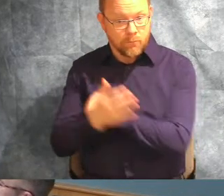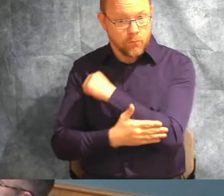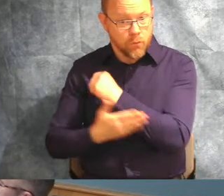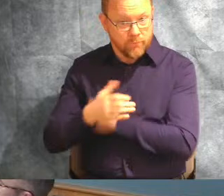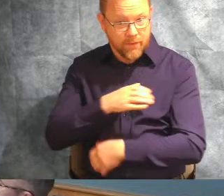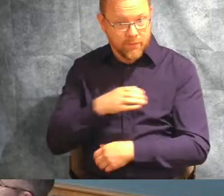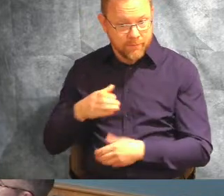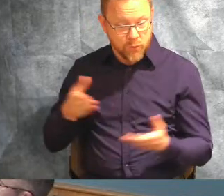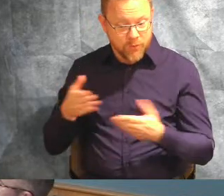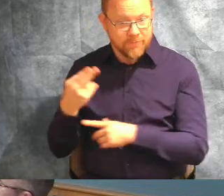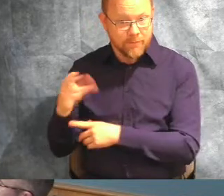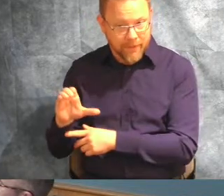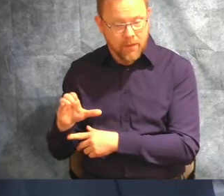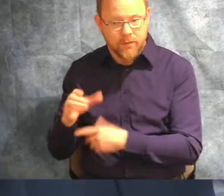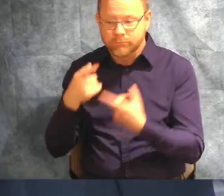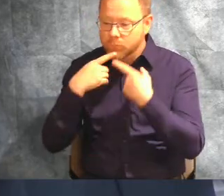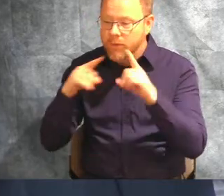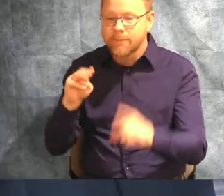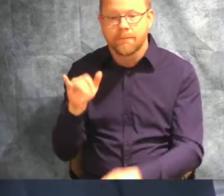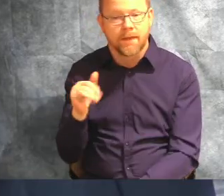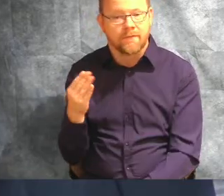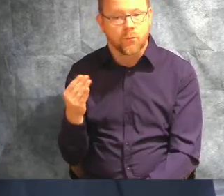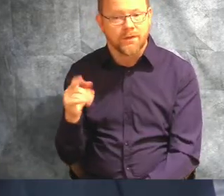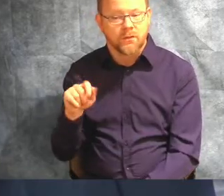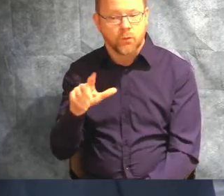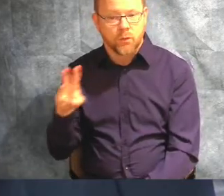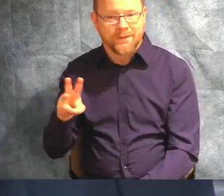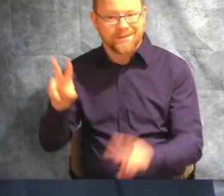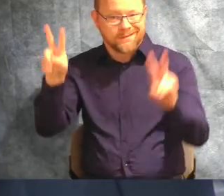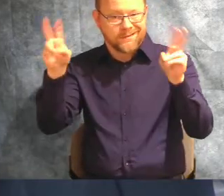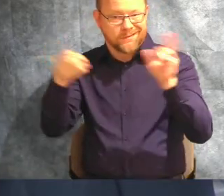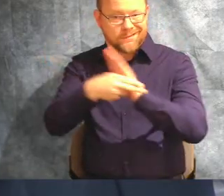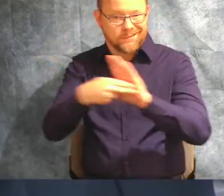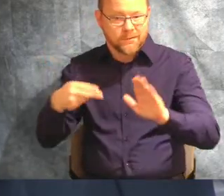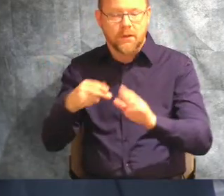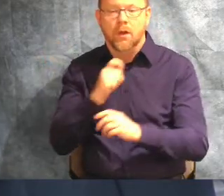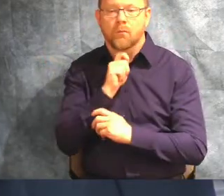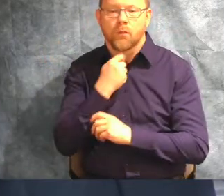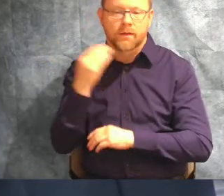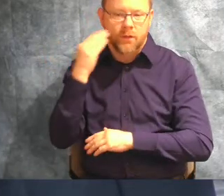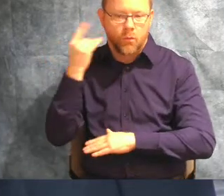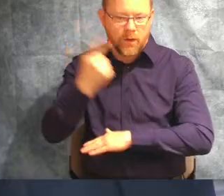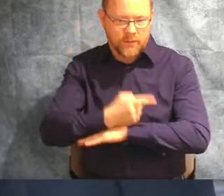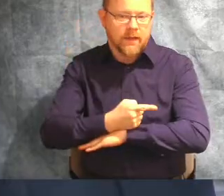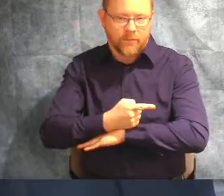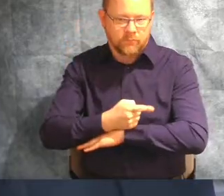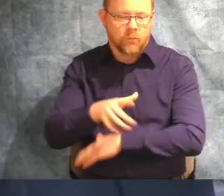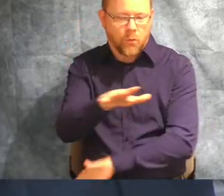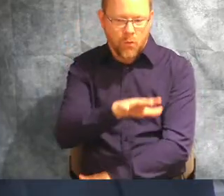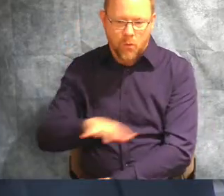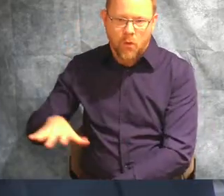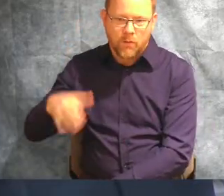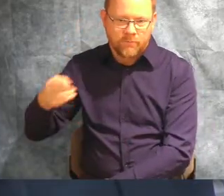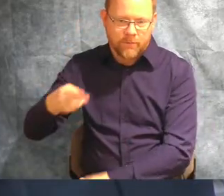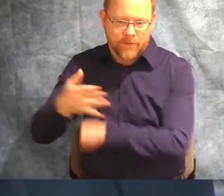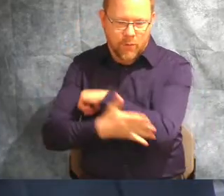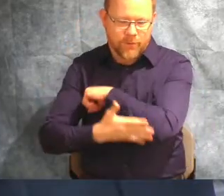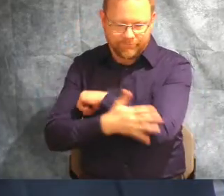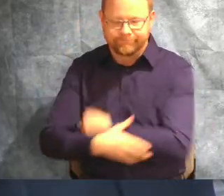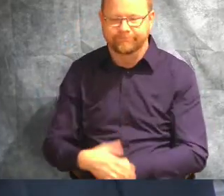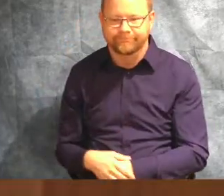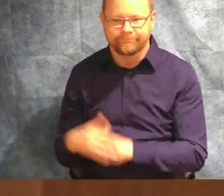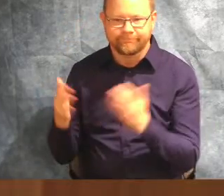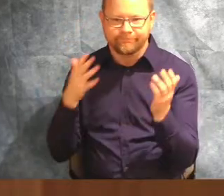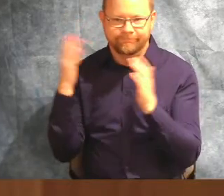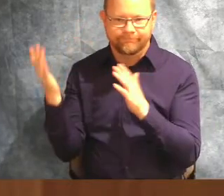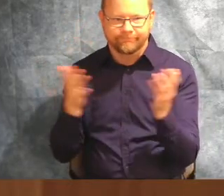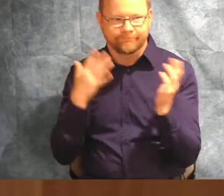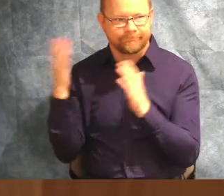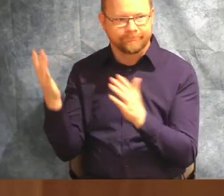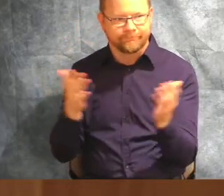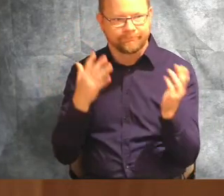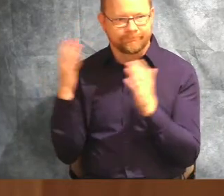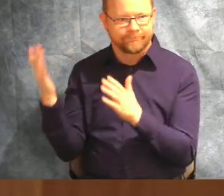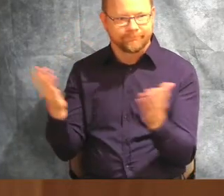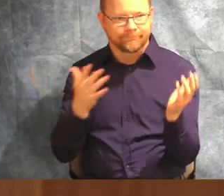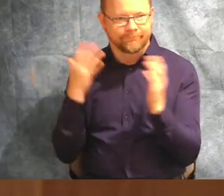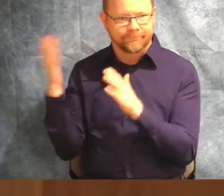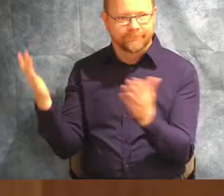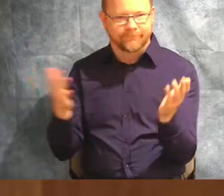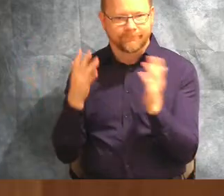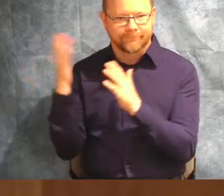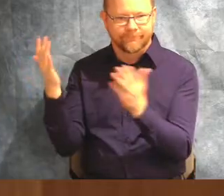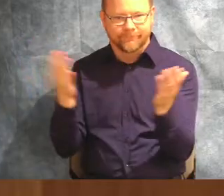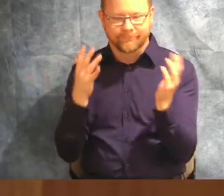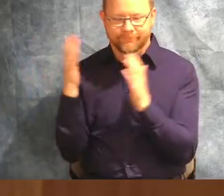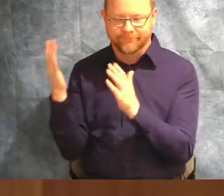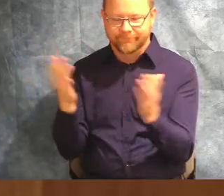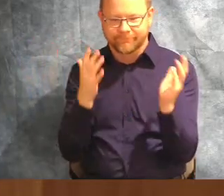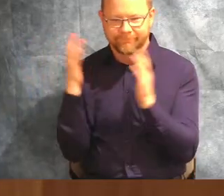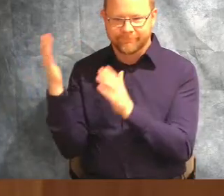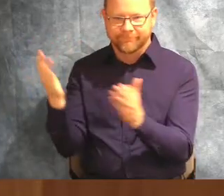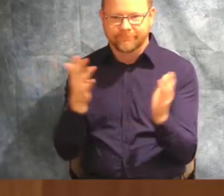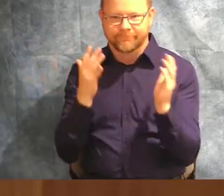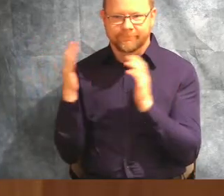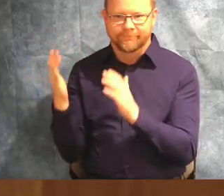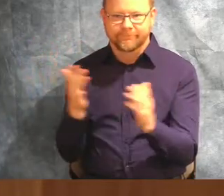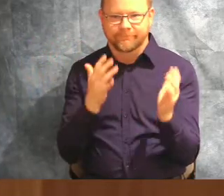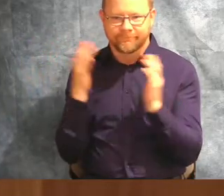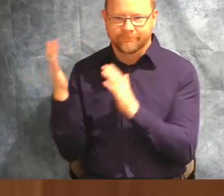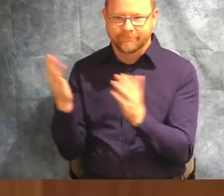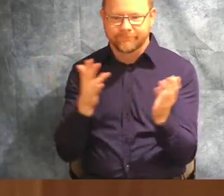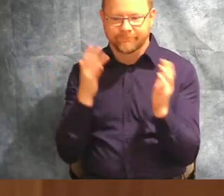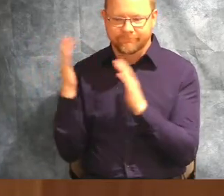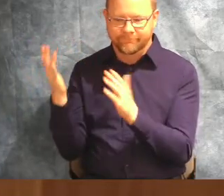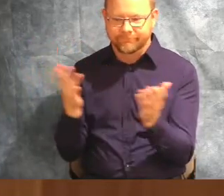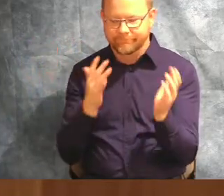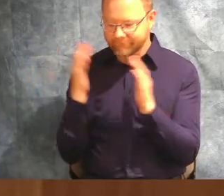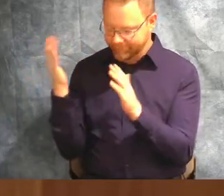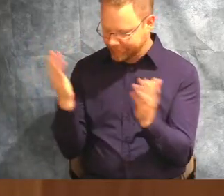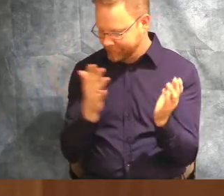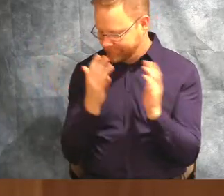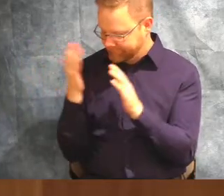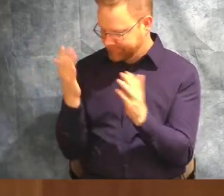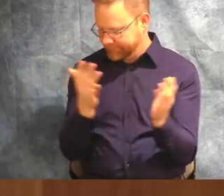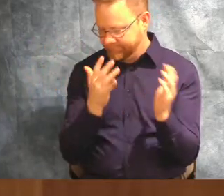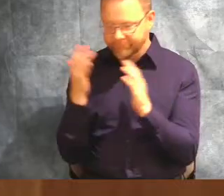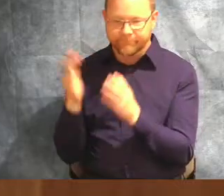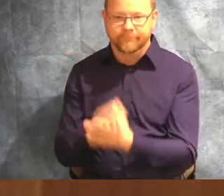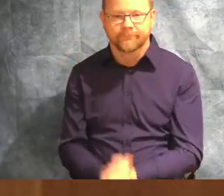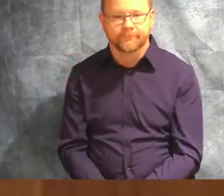hereby proclaim May 14th, 2026 as Apraxia Awareness Day in all of Hamilton County.